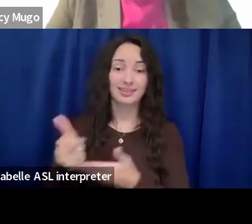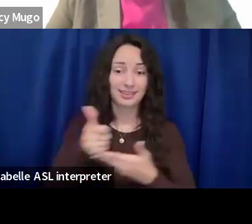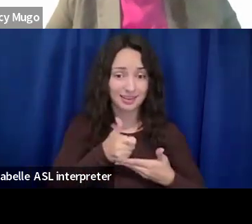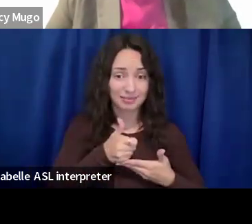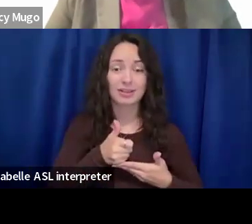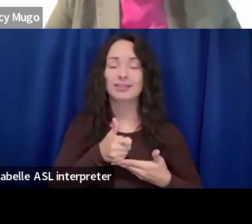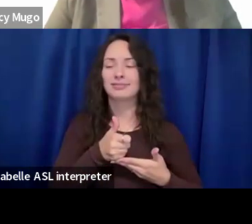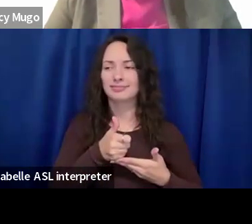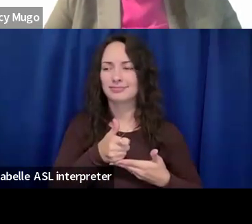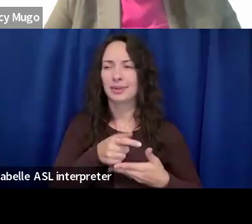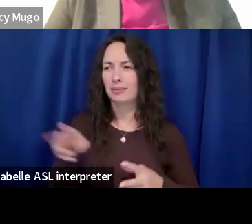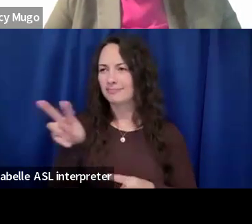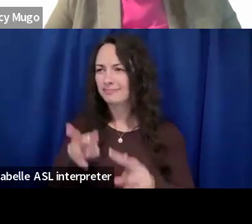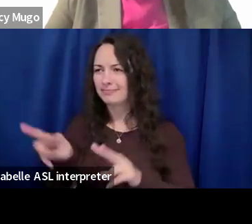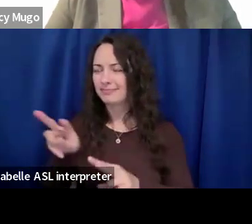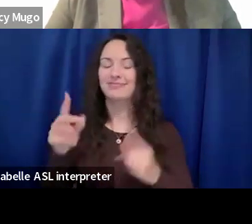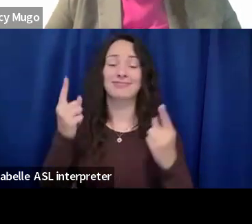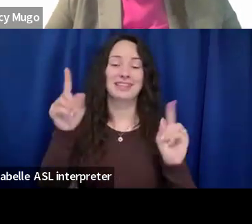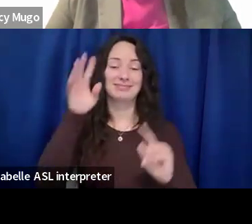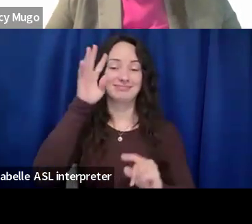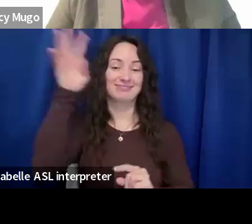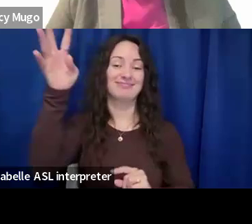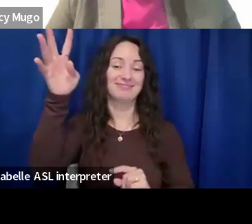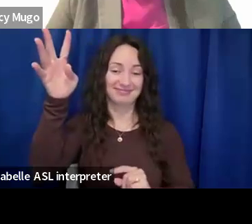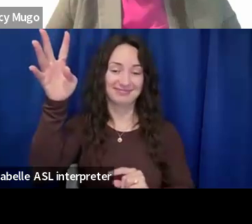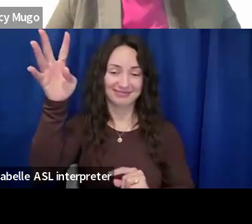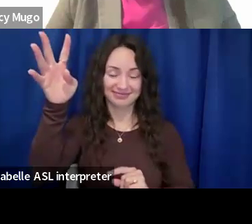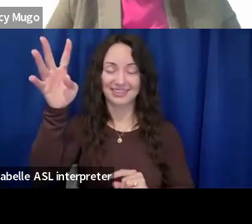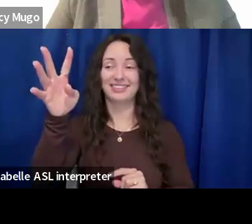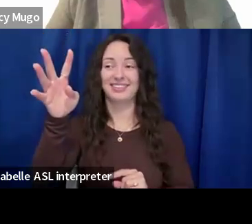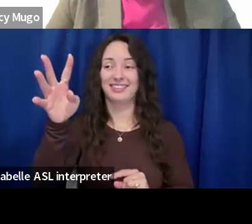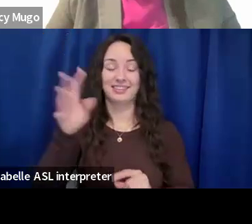came up with the ideas that we are utilizing today.